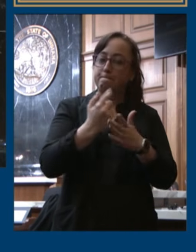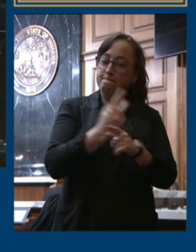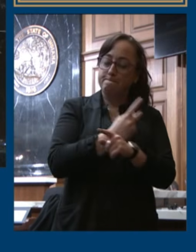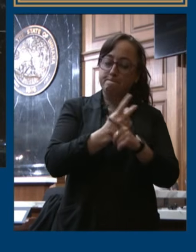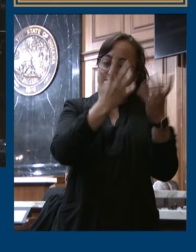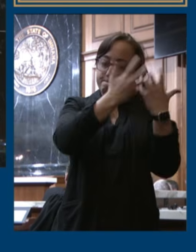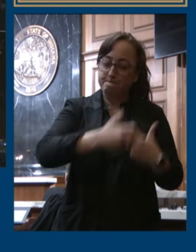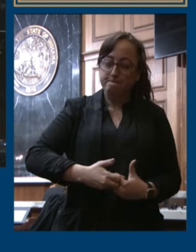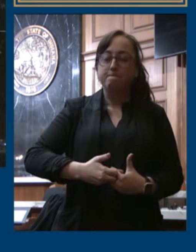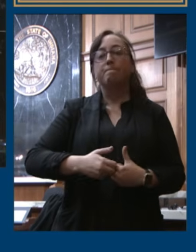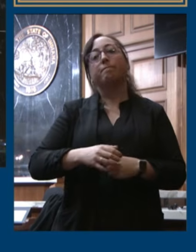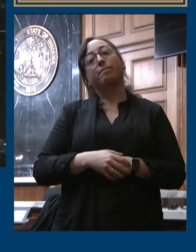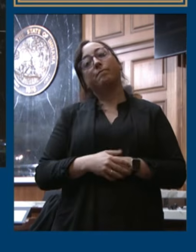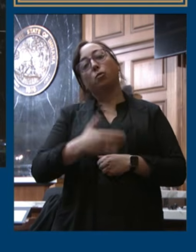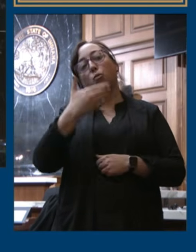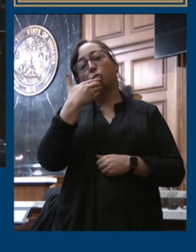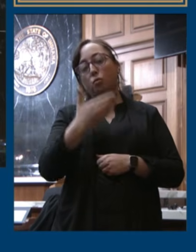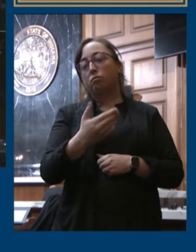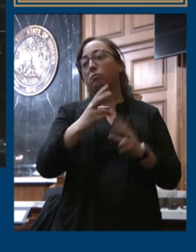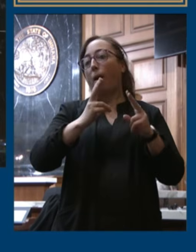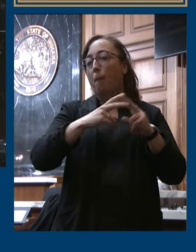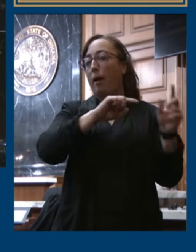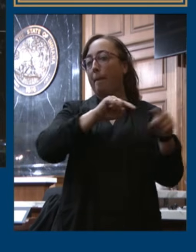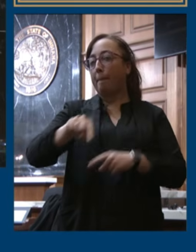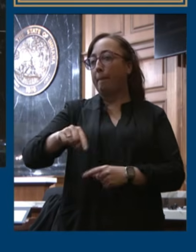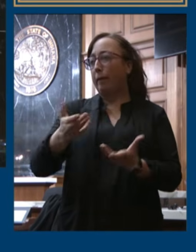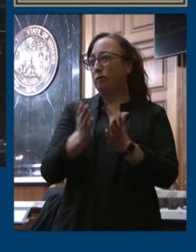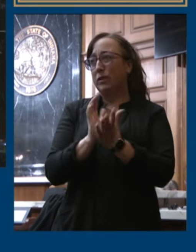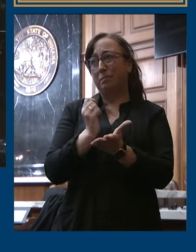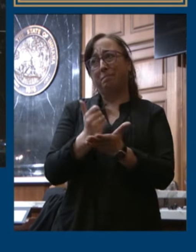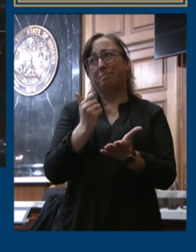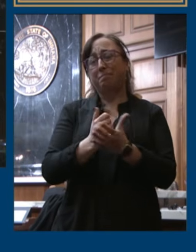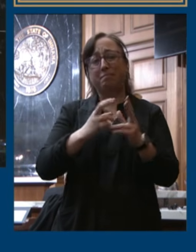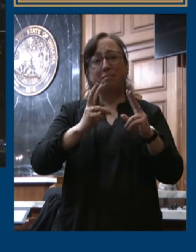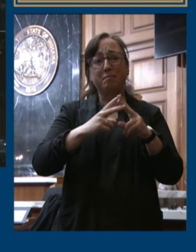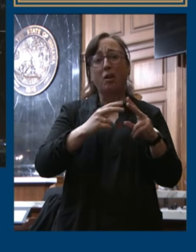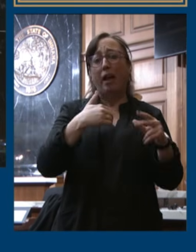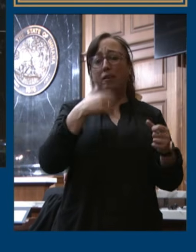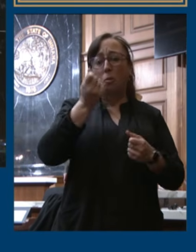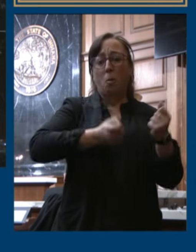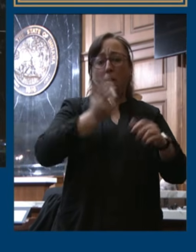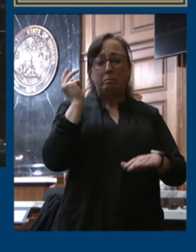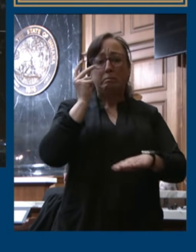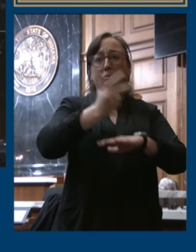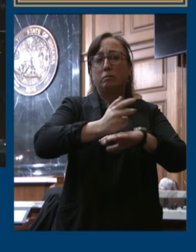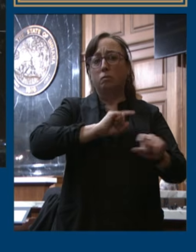IT'S A GOOD THING THEY CAME IN FOR HELP. THIS COUPLE WAS ABOUT TO LOSE THE VEHICLE THEY NEEDED TO GET TO MEDICAL APPOINTMENTS.